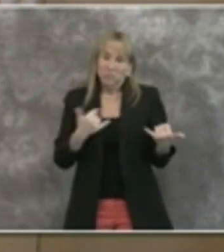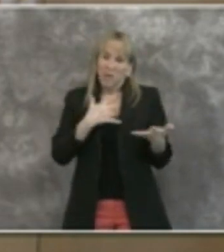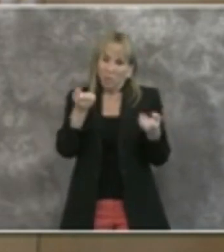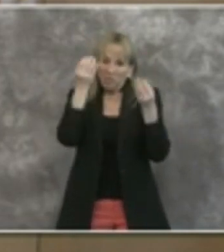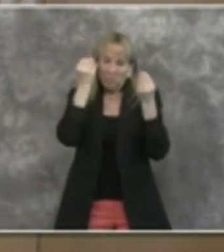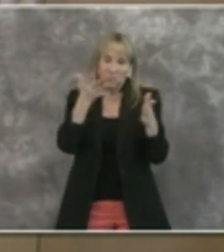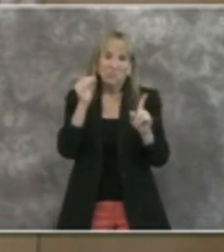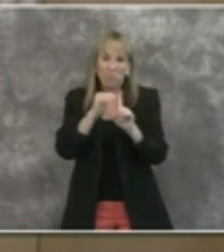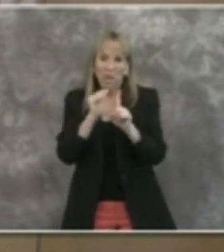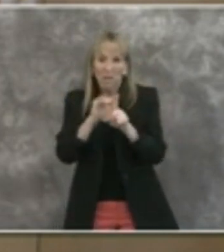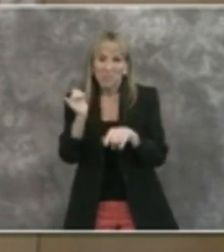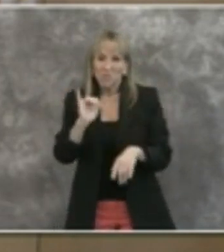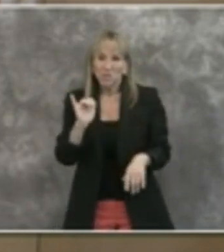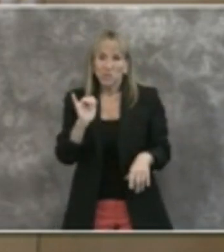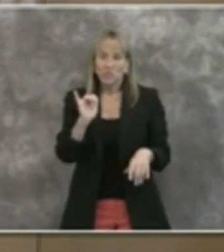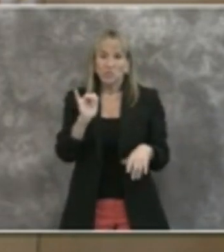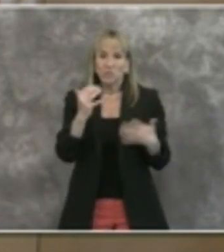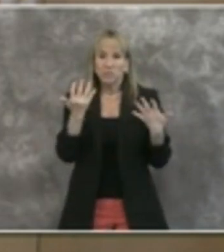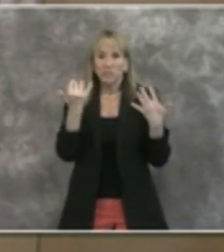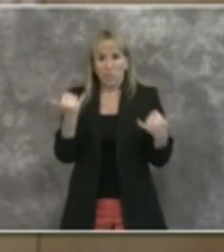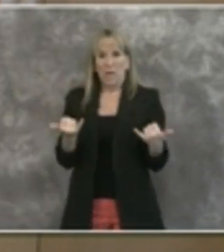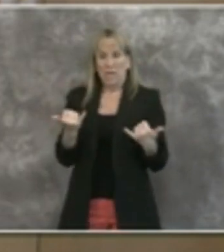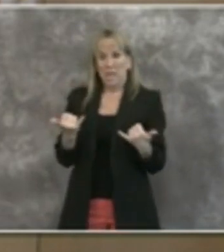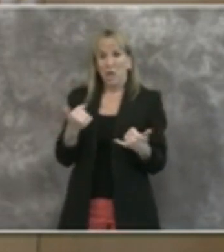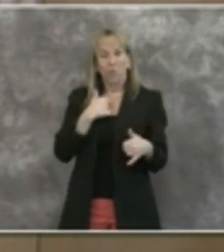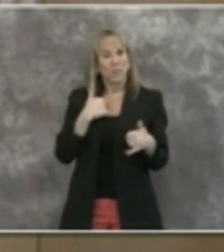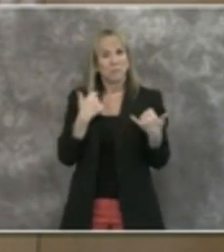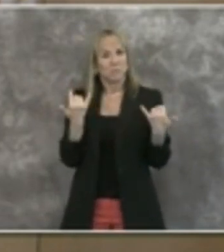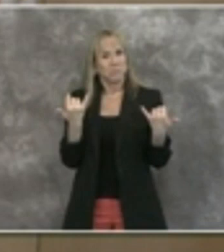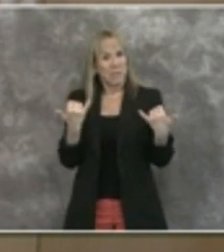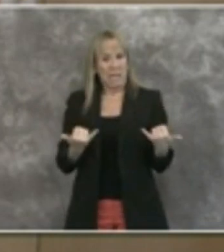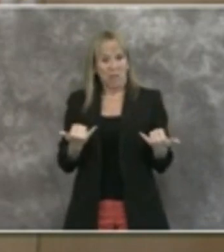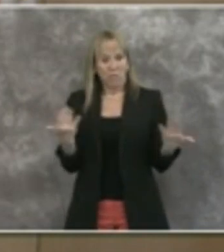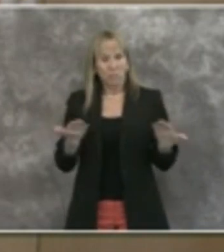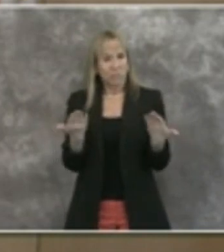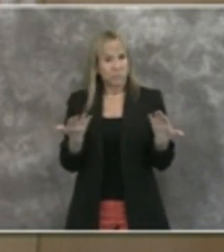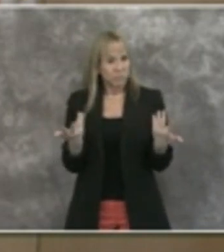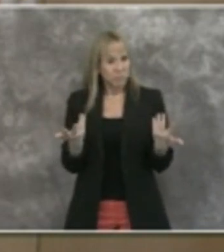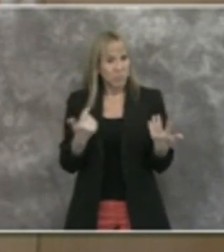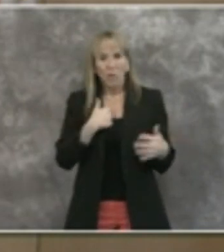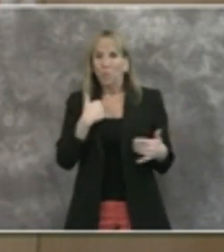RESTRICTIONS AGAIN SO THAT WE ARE SHELTERING. IN PLACE OR A AT HOME AND CURRENTLY I JUST